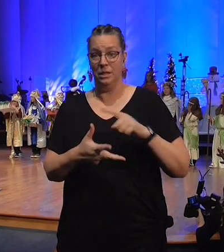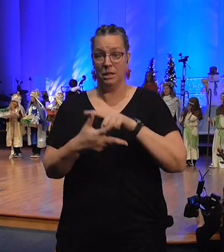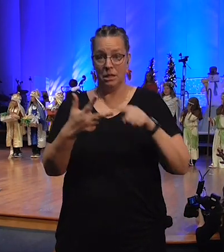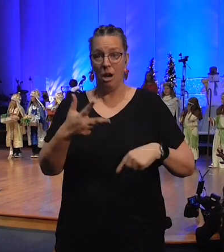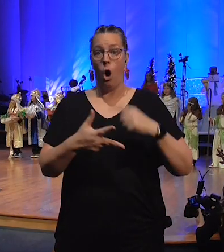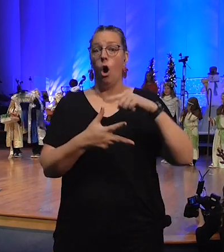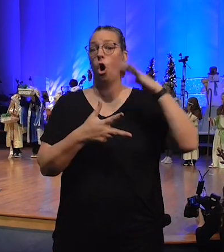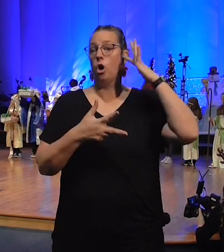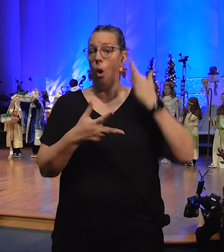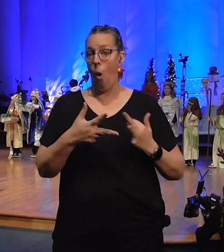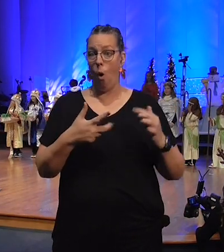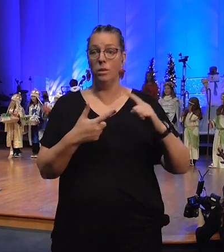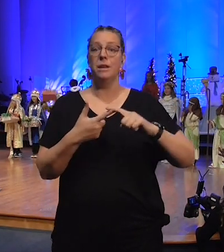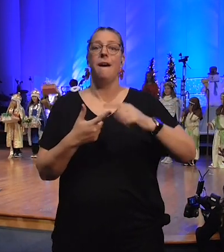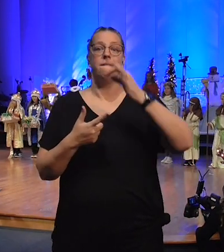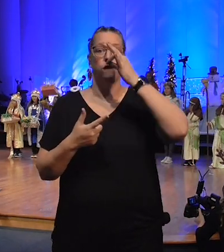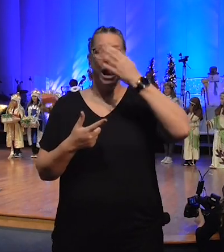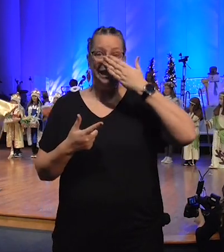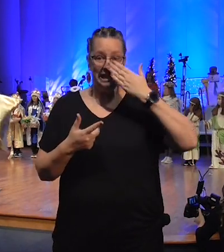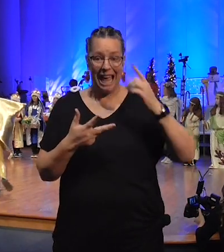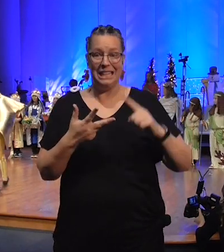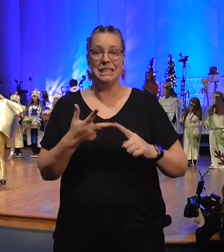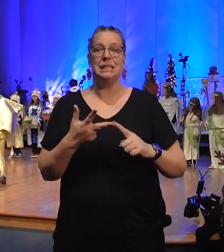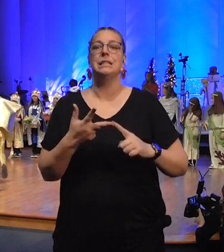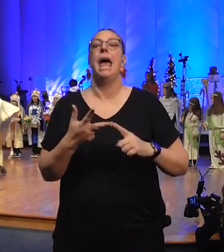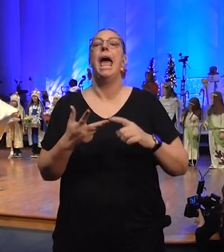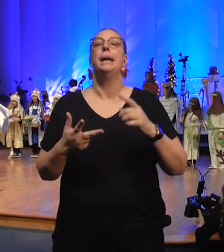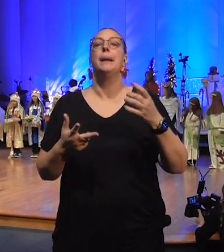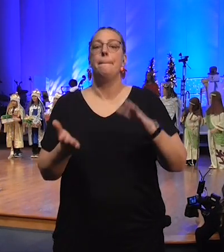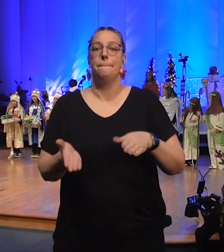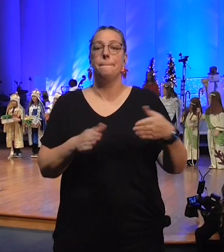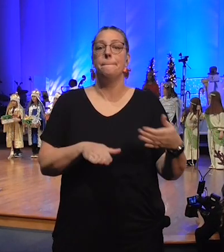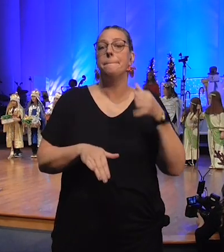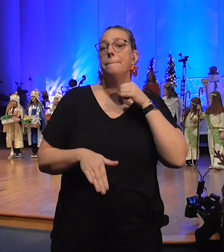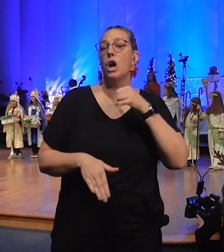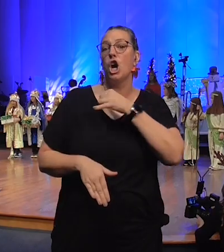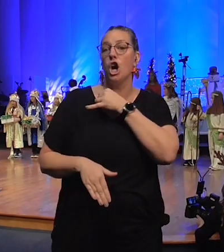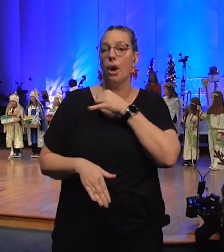they brought the most valuable Gifts of that time gold frankincense and